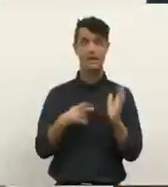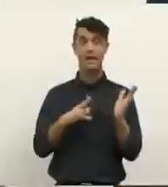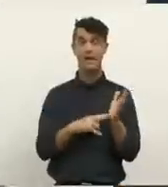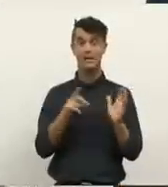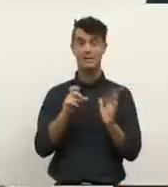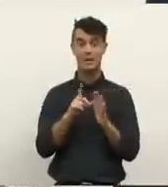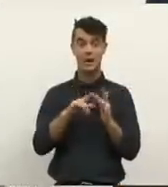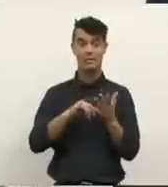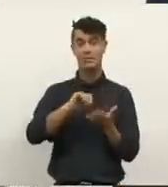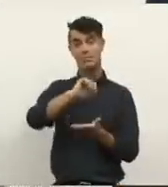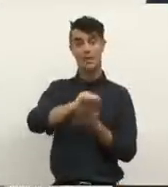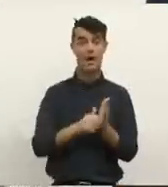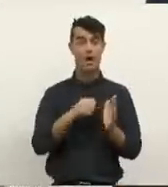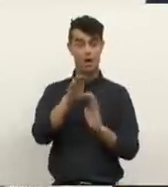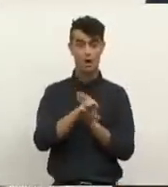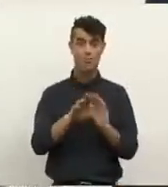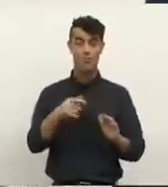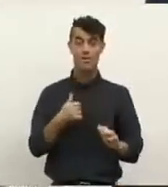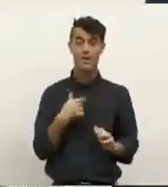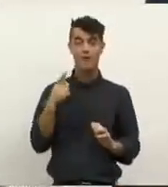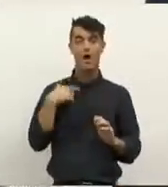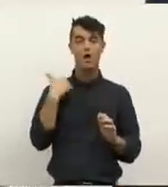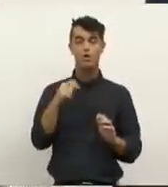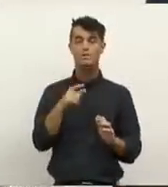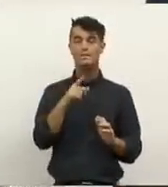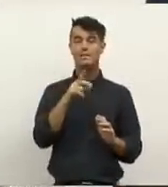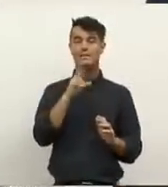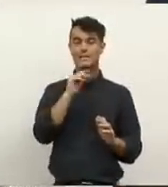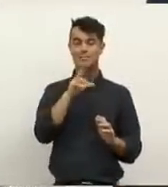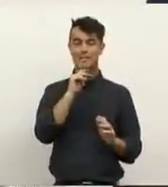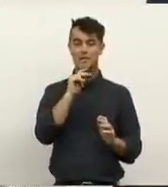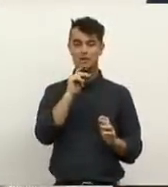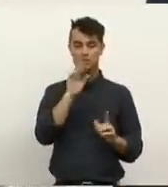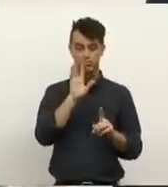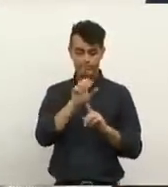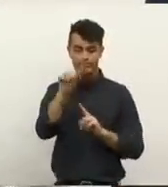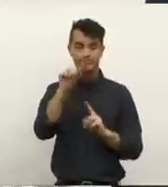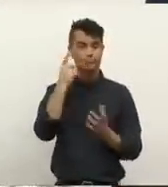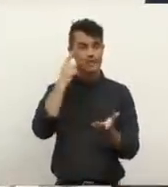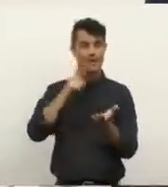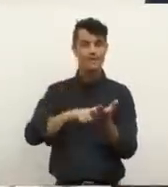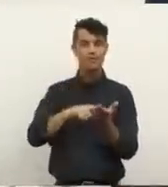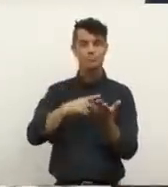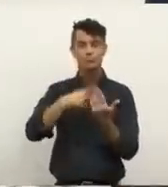But I also use speech recognition software to do work, or to communicate with friends